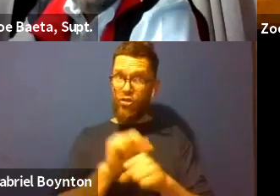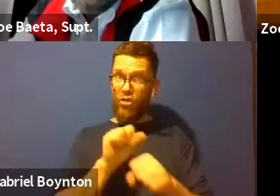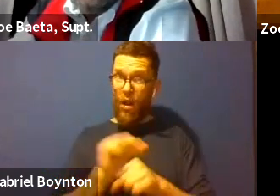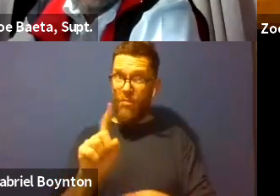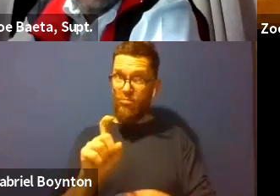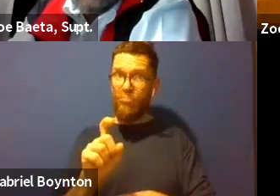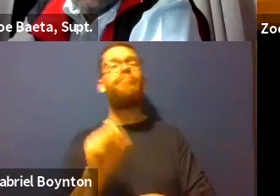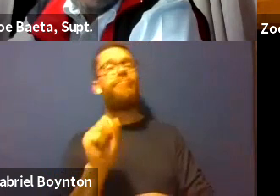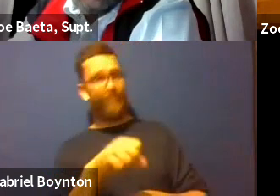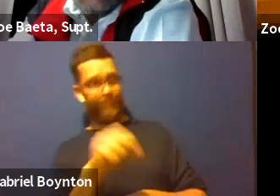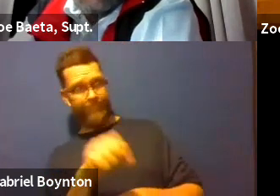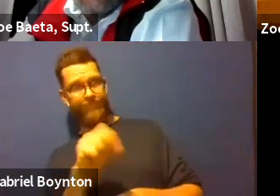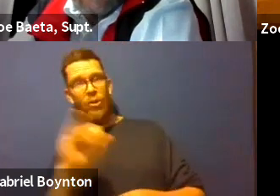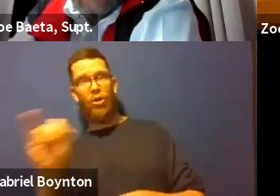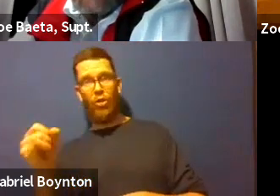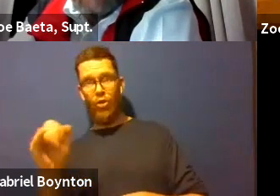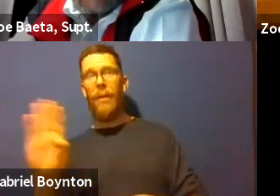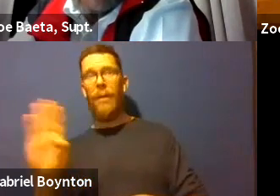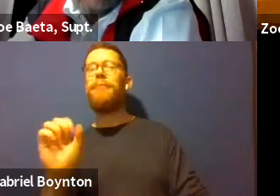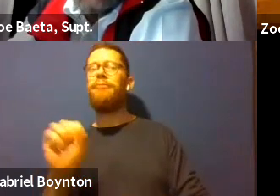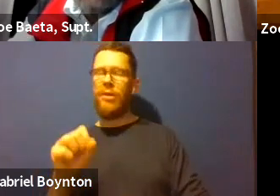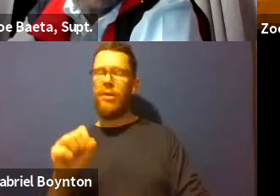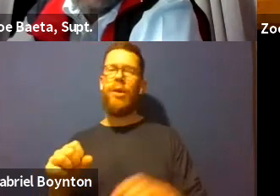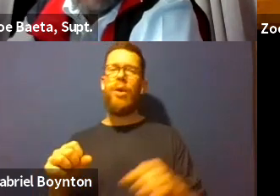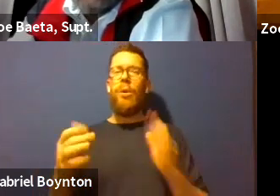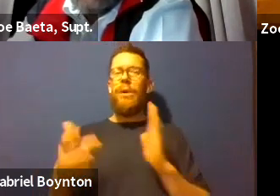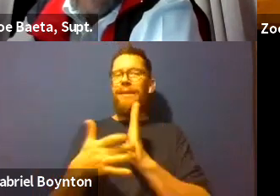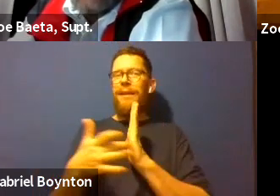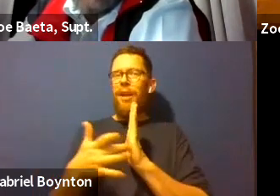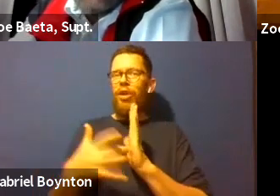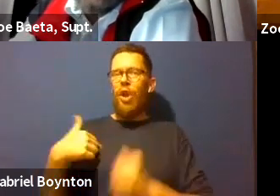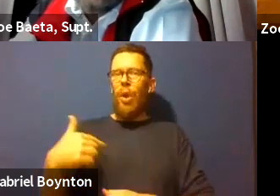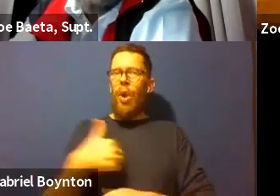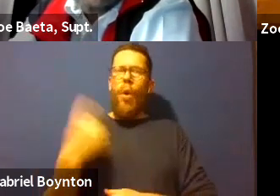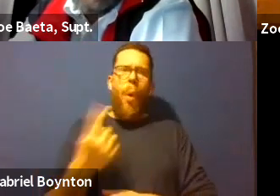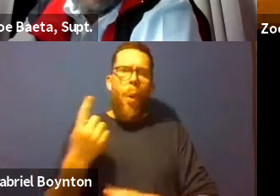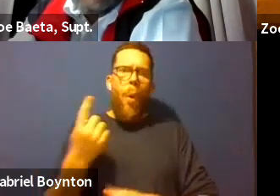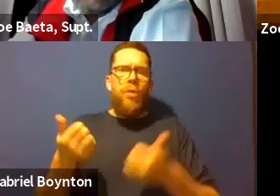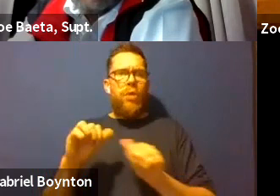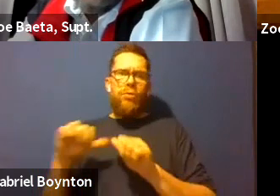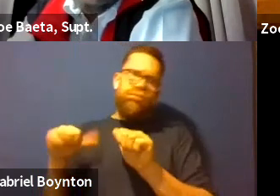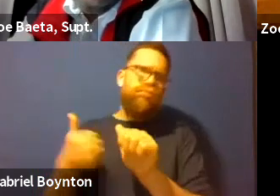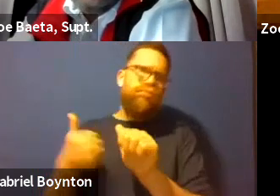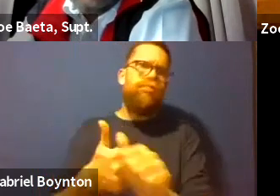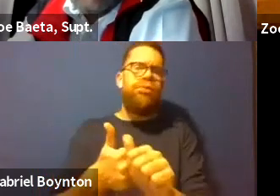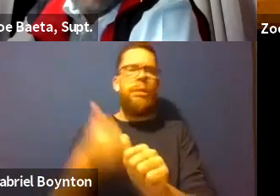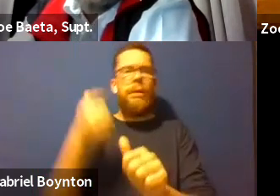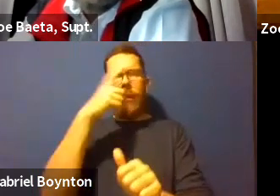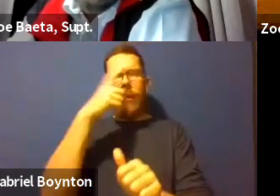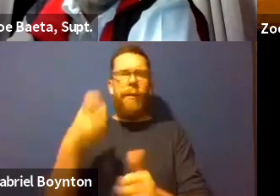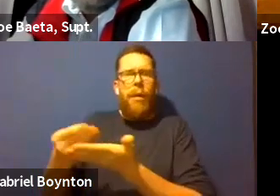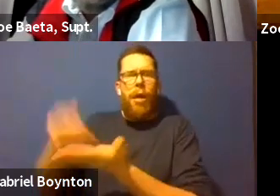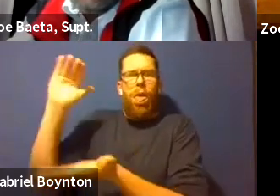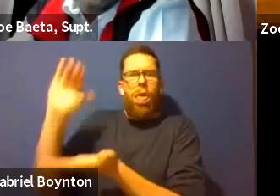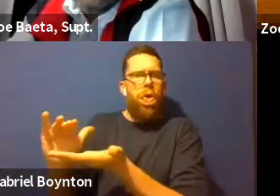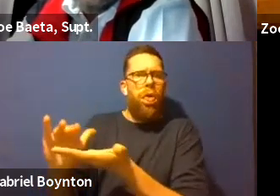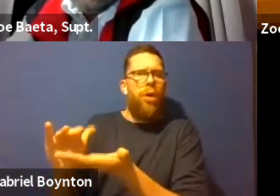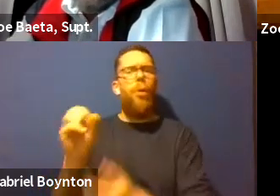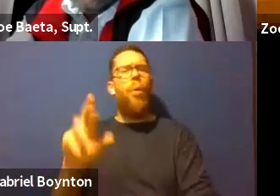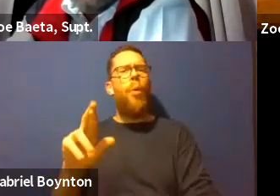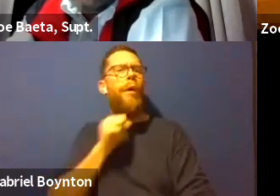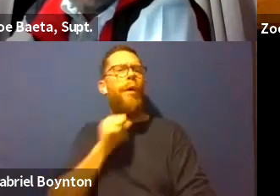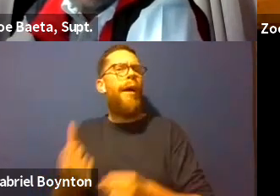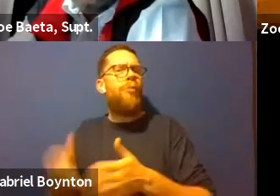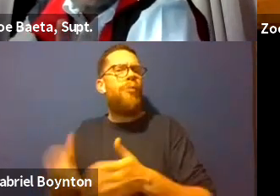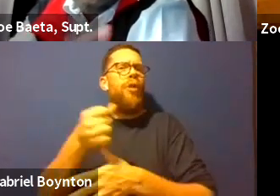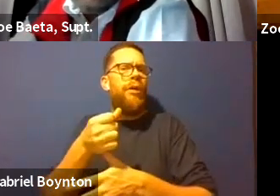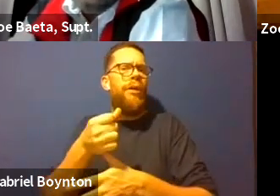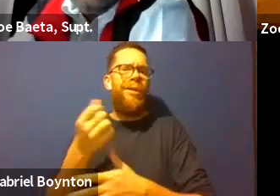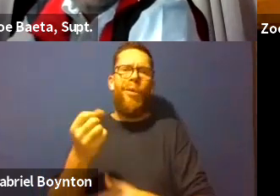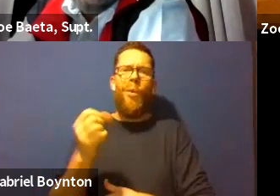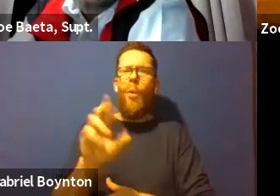Joe Baeta, Supt. : The first thing is always trying to play catch up because the money wasn't there in the past or because it wasn't a priority or because we just had to make as you always say decisions that hurt our own right lousy decisions.